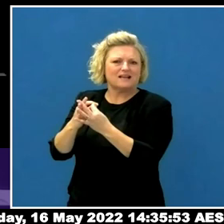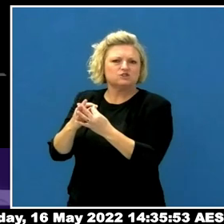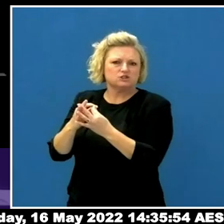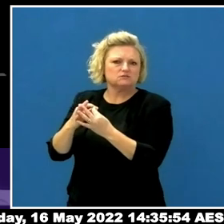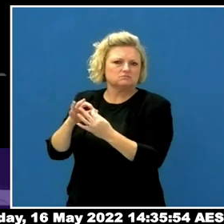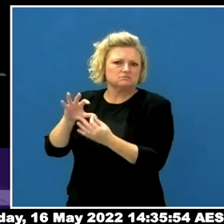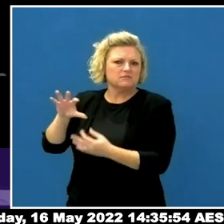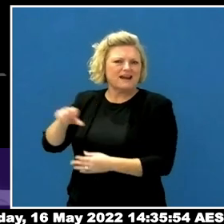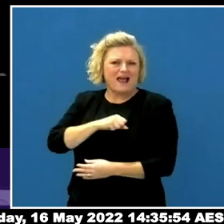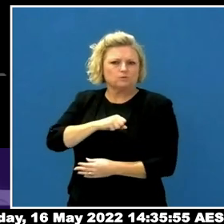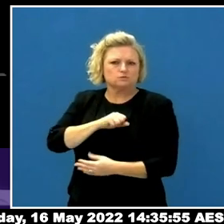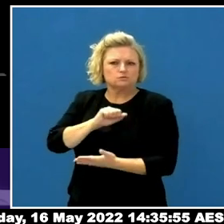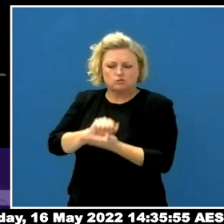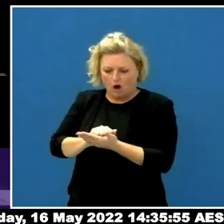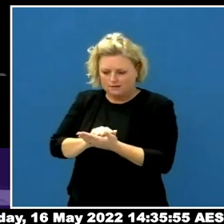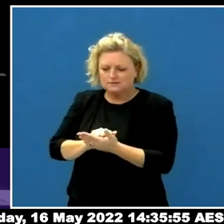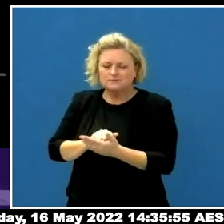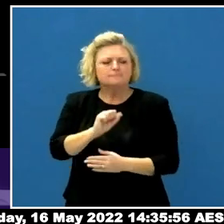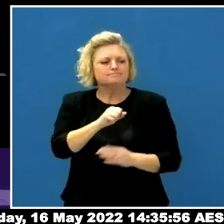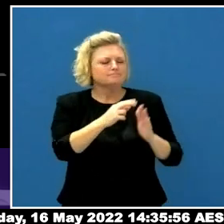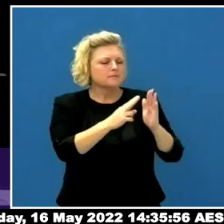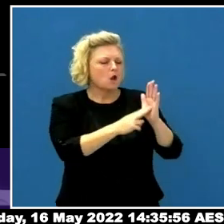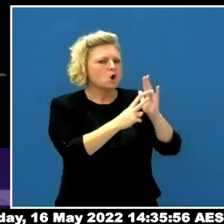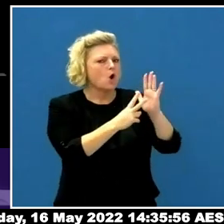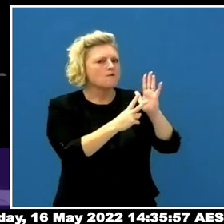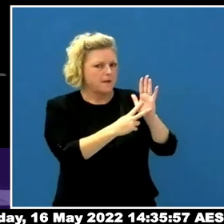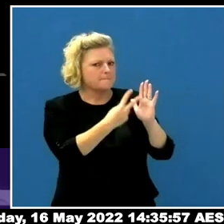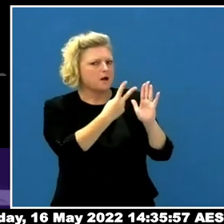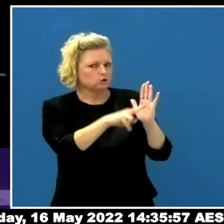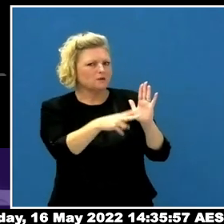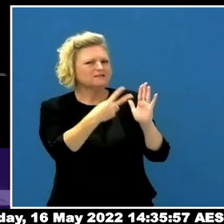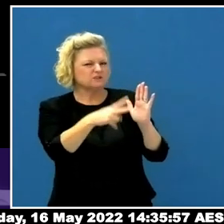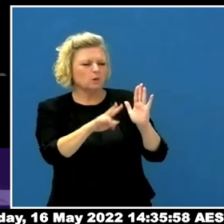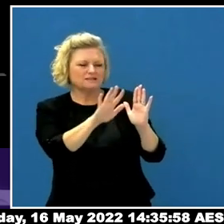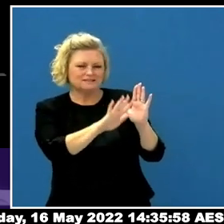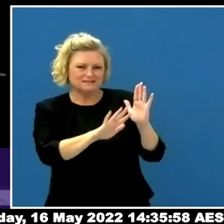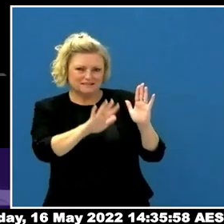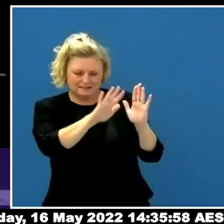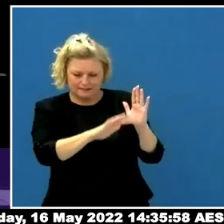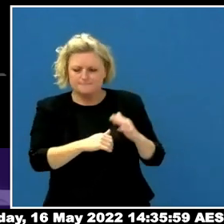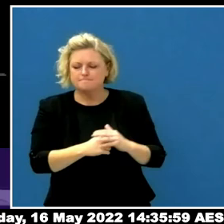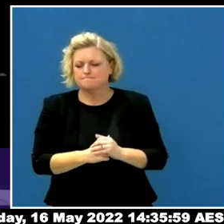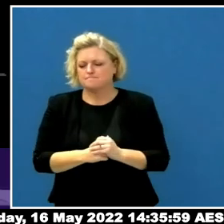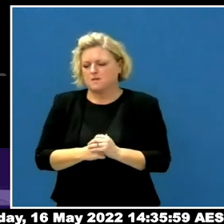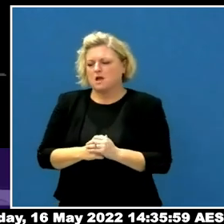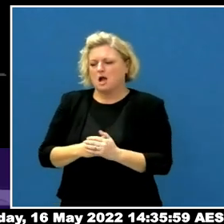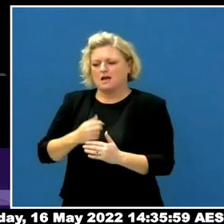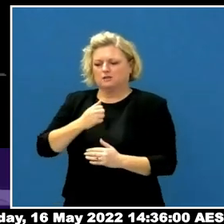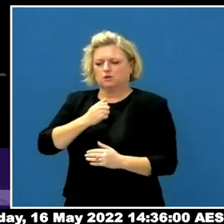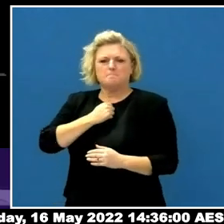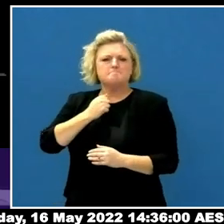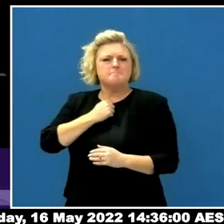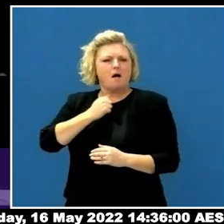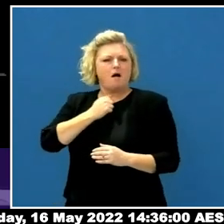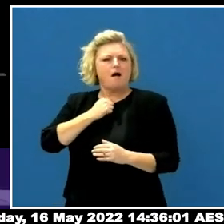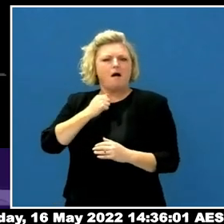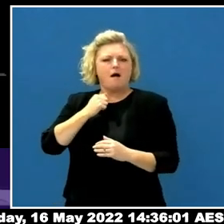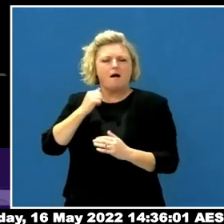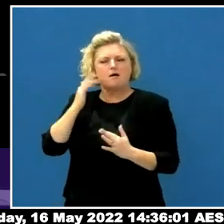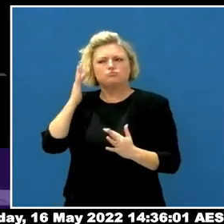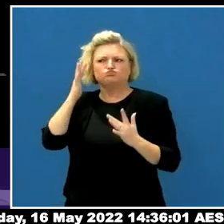What in effect was the - it would seem, it's my summary here, that concerns were rising